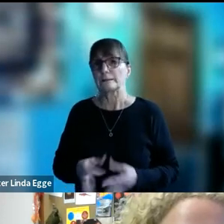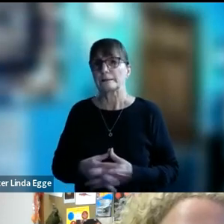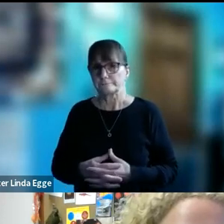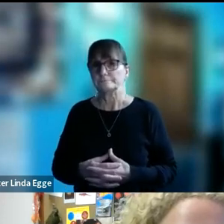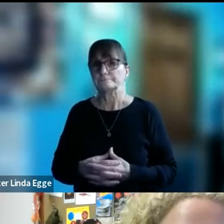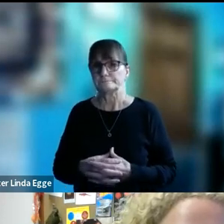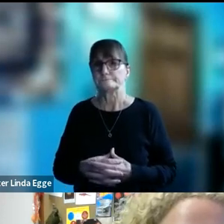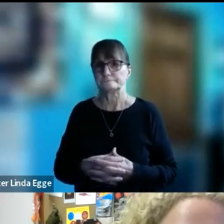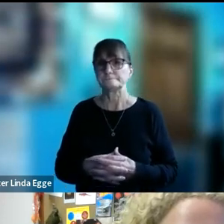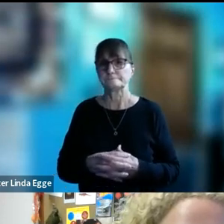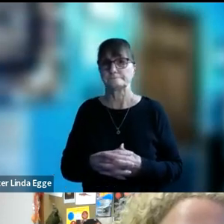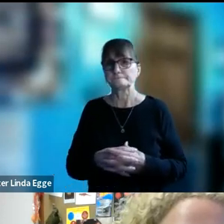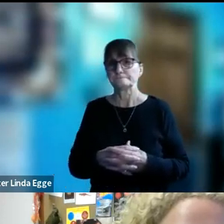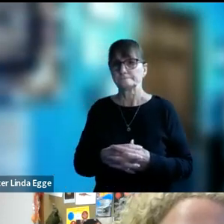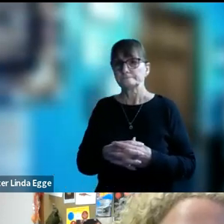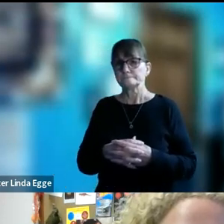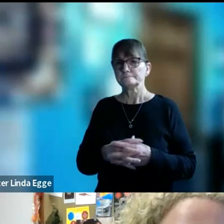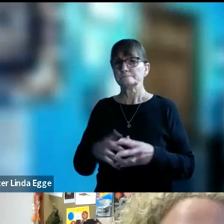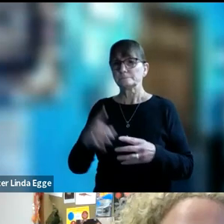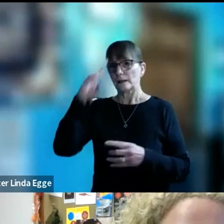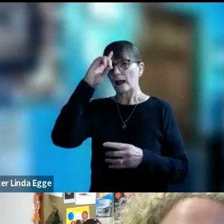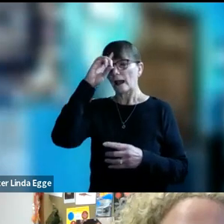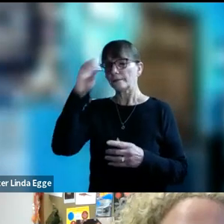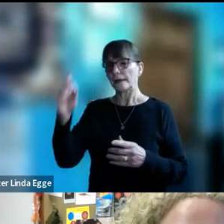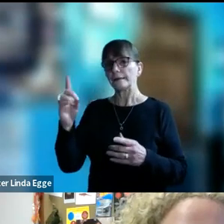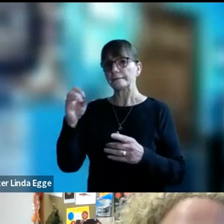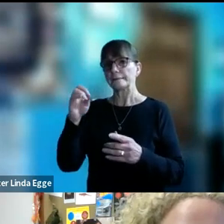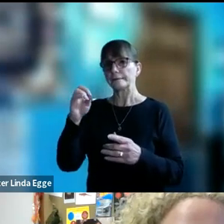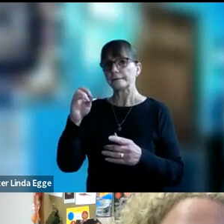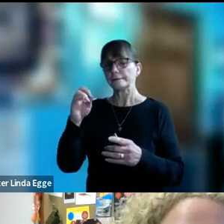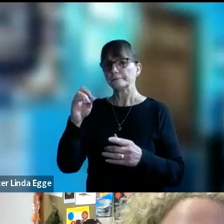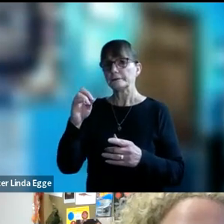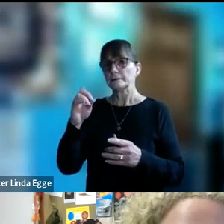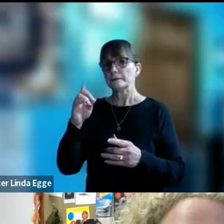Okay, and I think this is along the lines of like self-medicating.